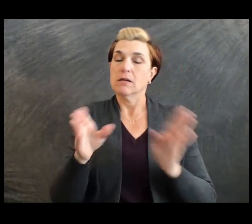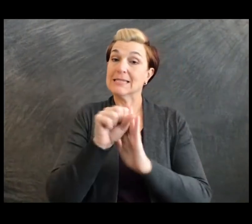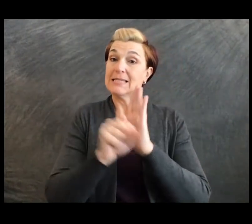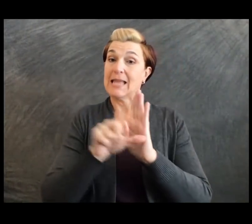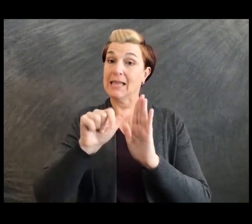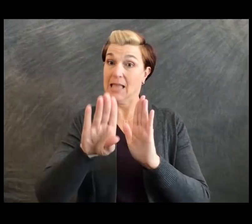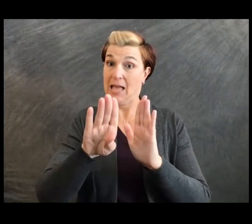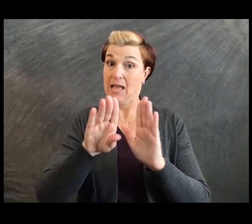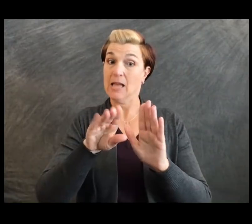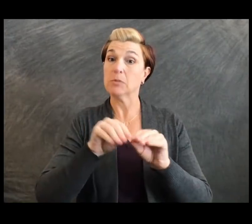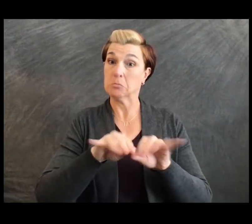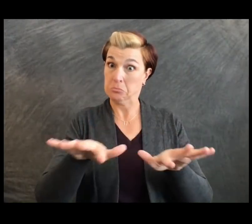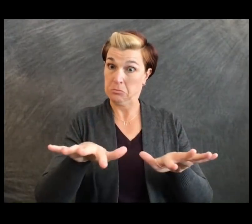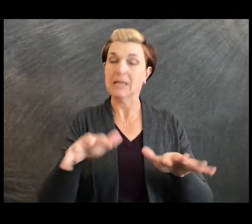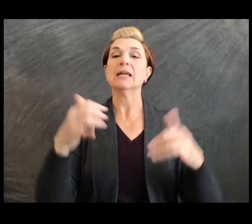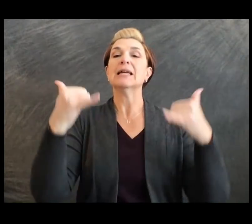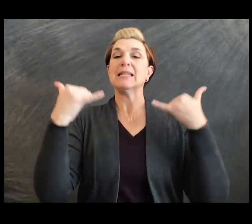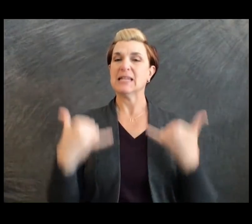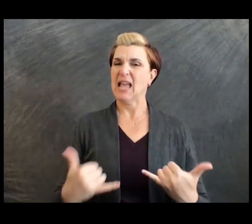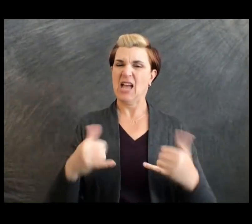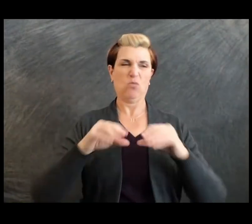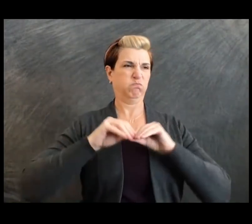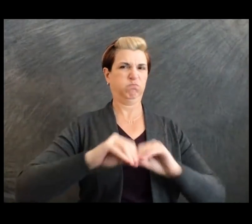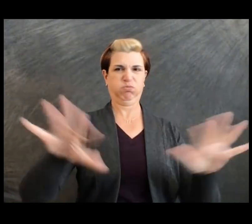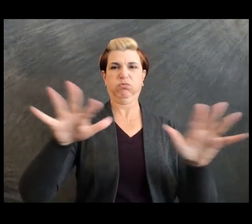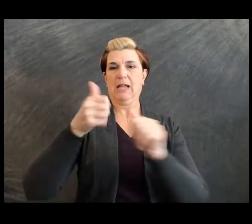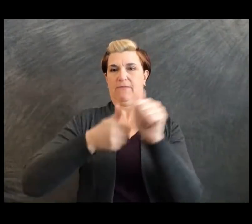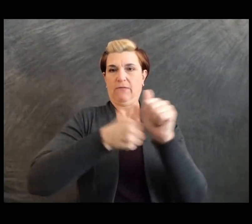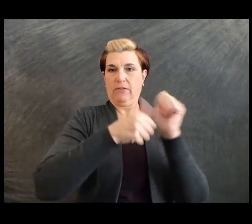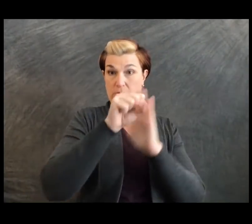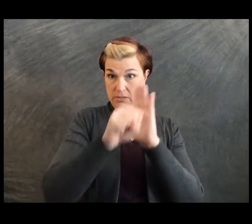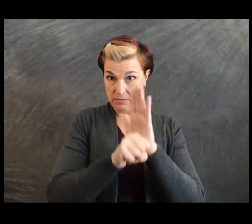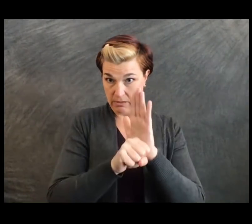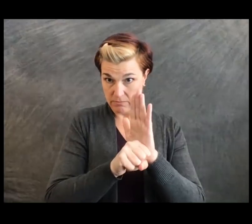of American testing with many of the companies that the president invited in